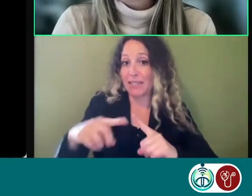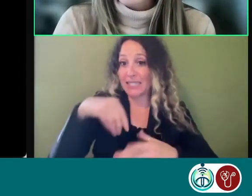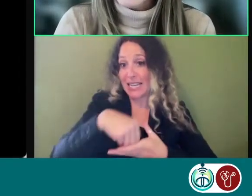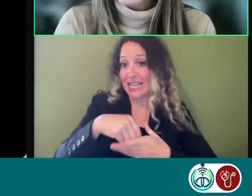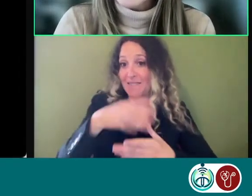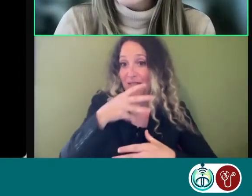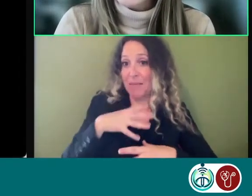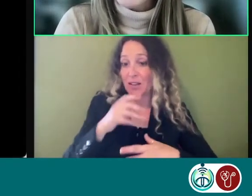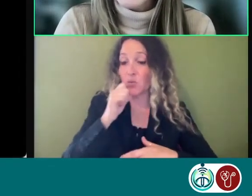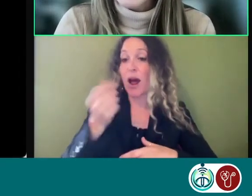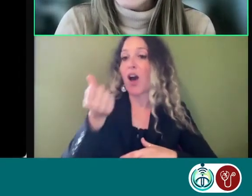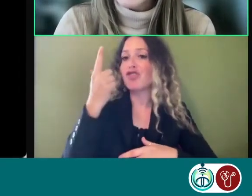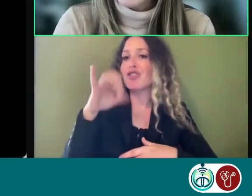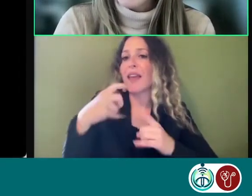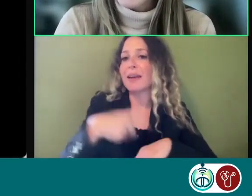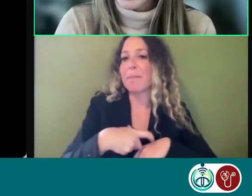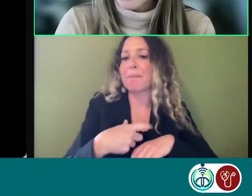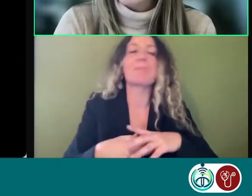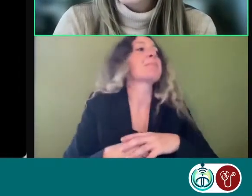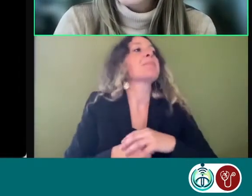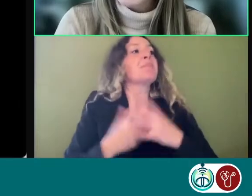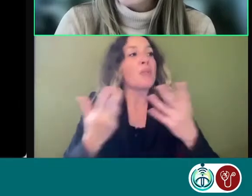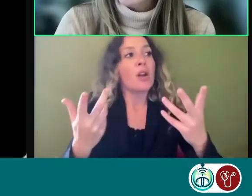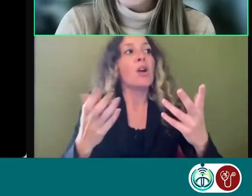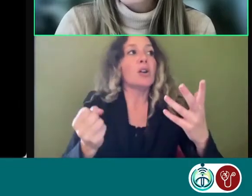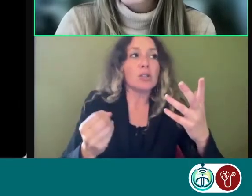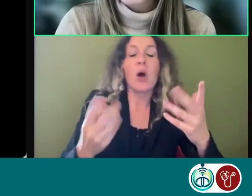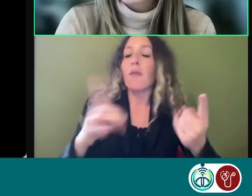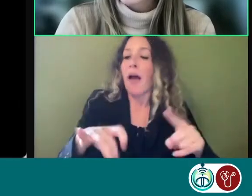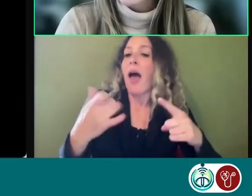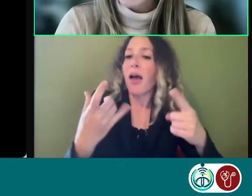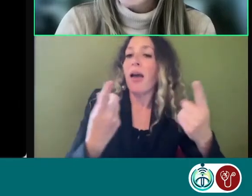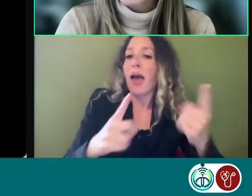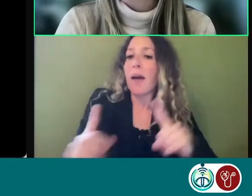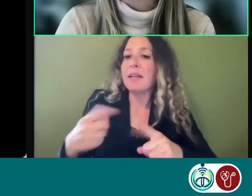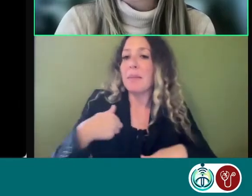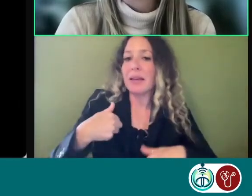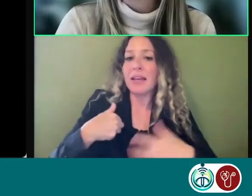So when that happened to me and I heard former chairman Gallegos talk about how our house is